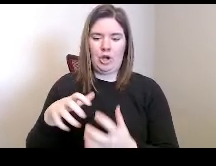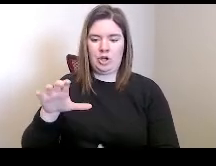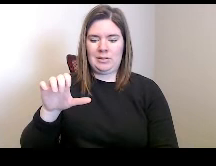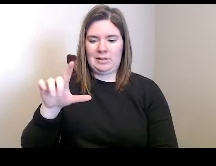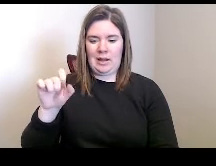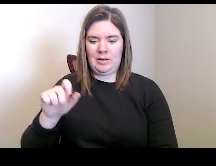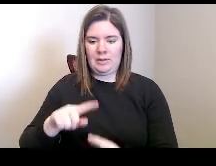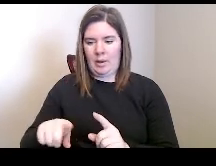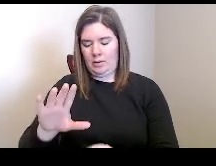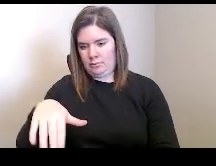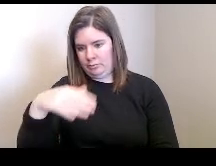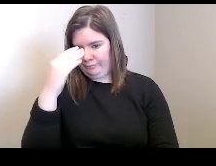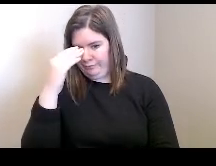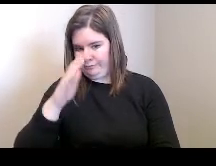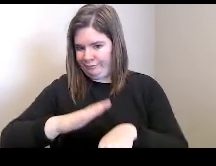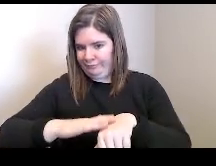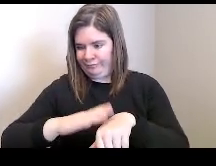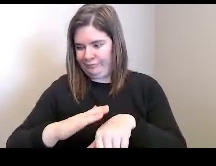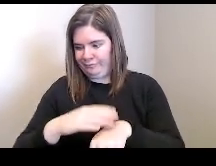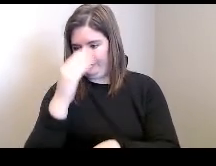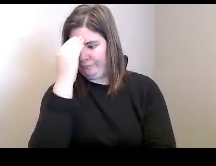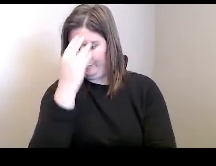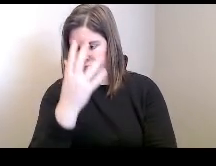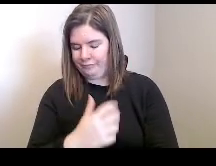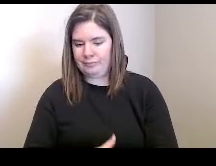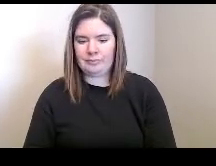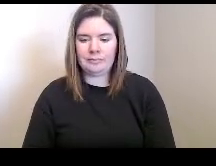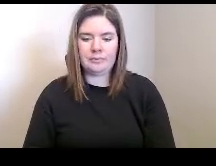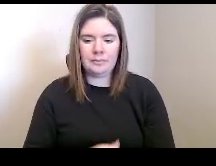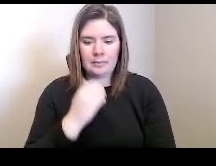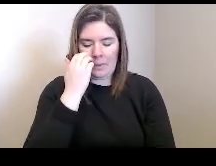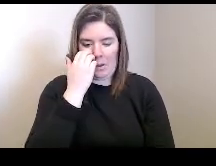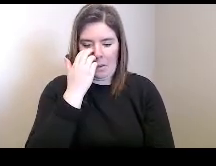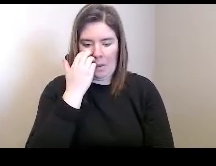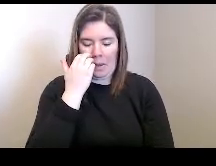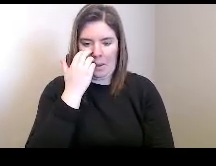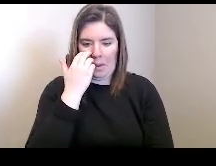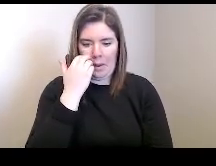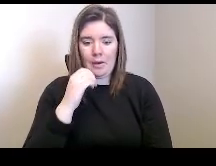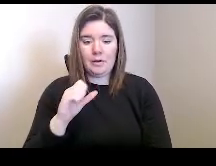you know, can trip up screen readers. So, the last thing I did want to show is that